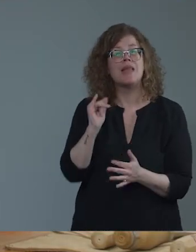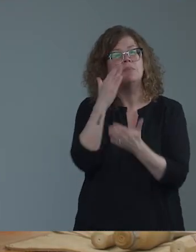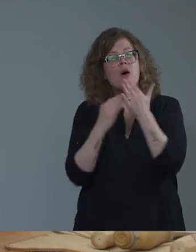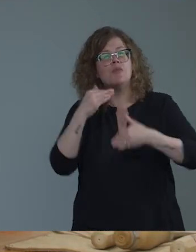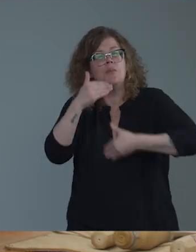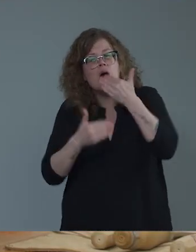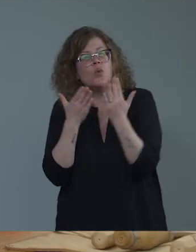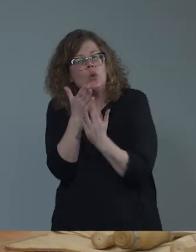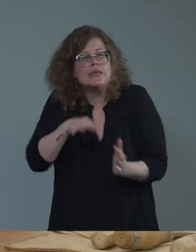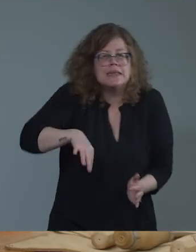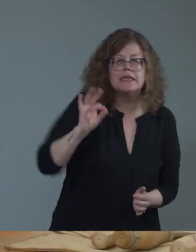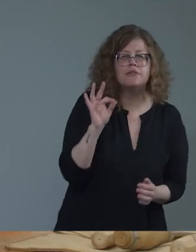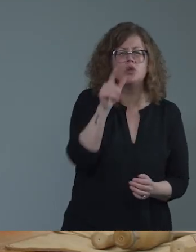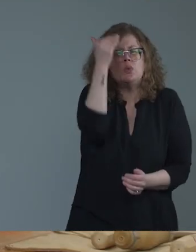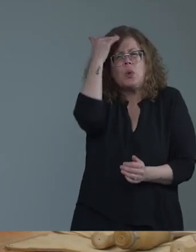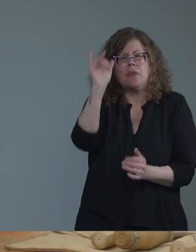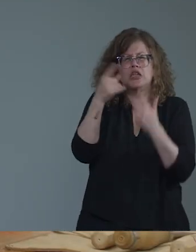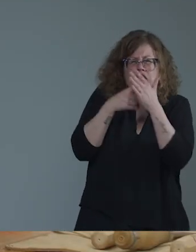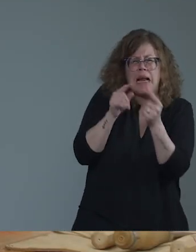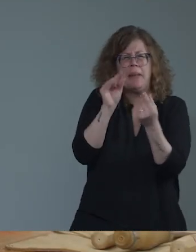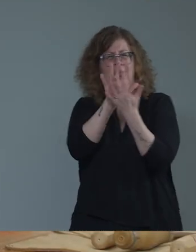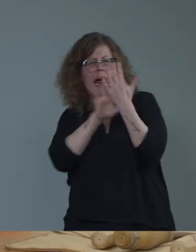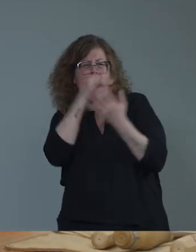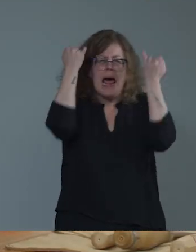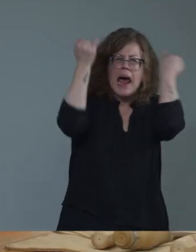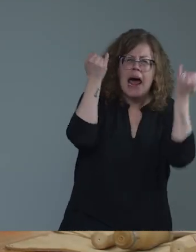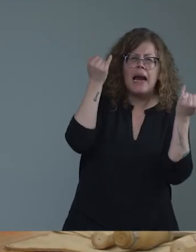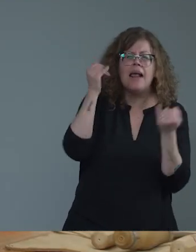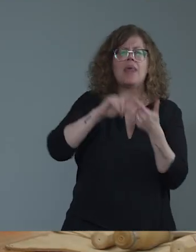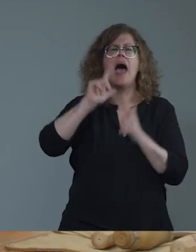your idea. It's like its own thing. And then it, it kind of, there's a point where you have